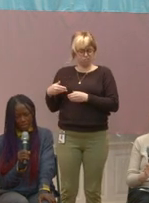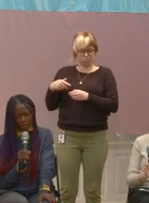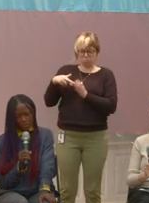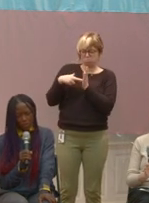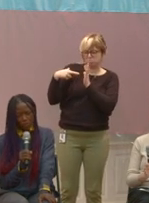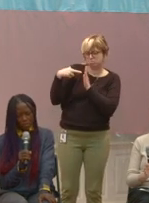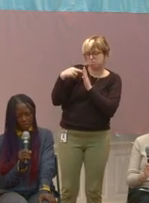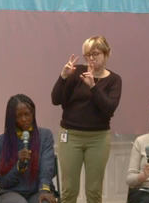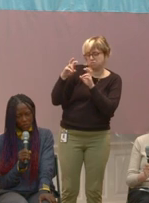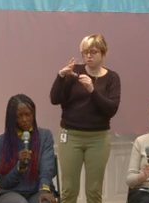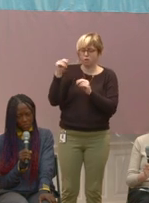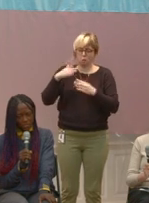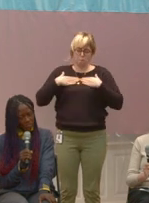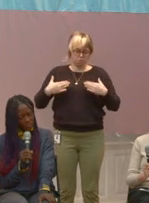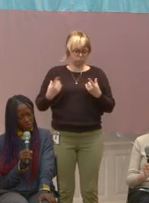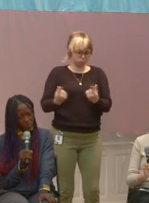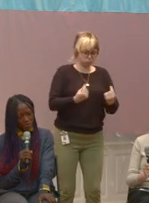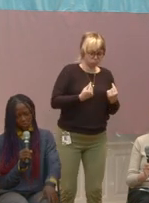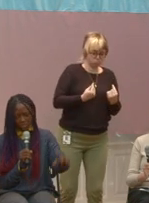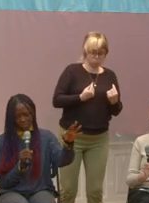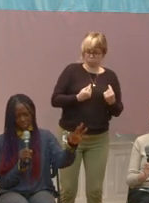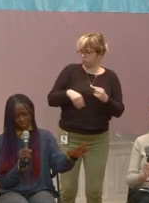about where the body goes and doesn't go; don't touch the